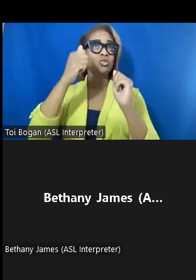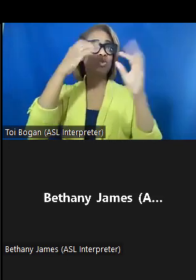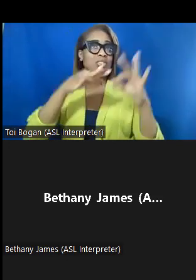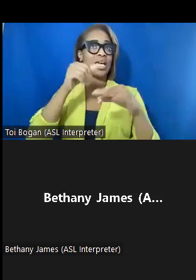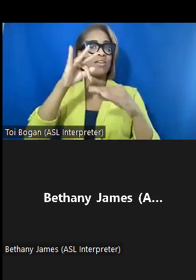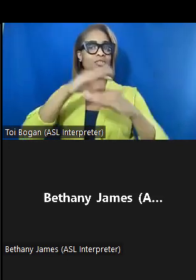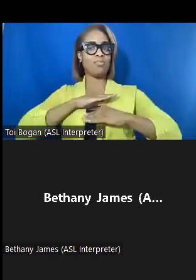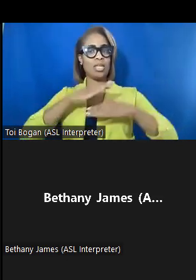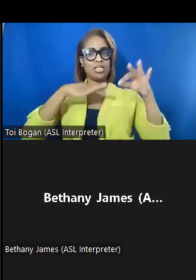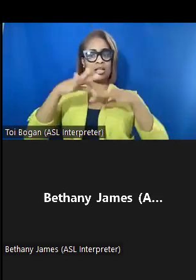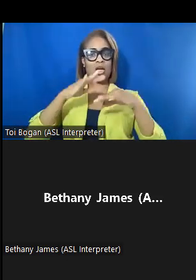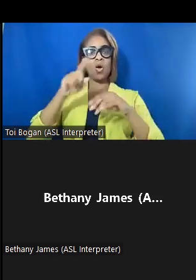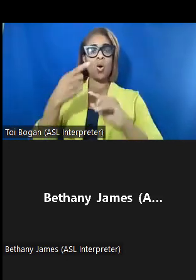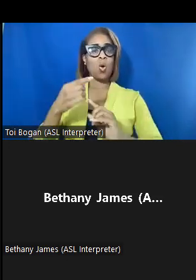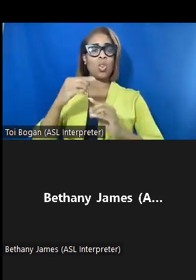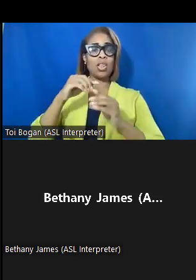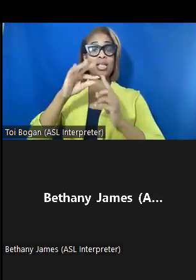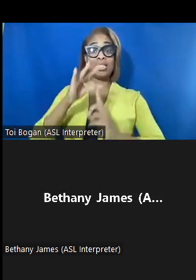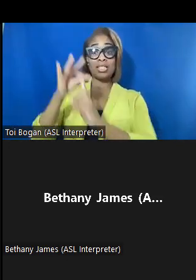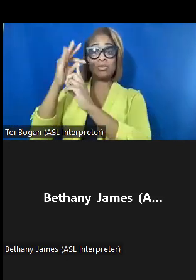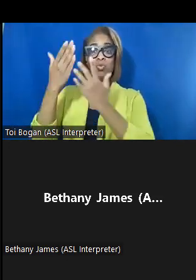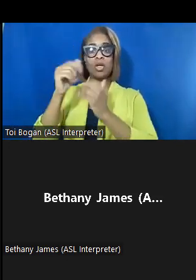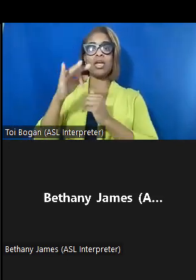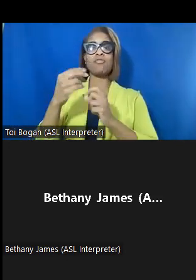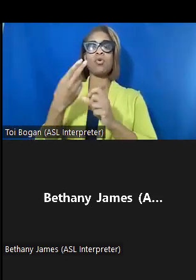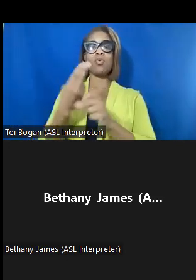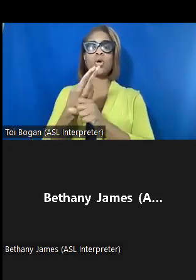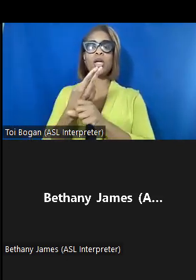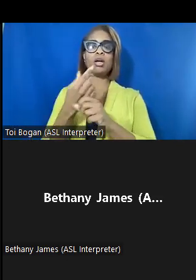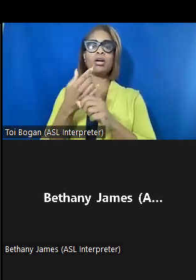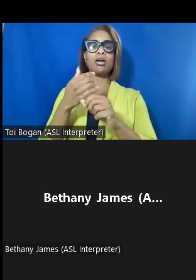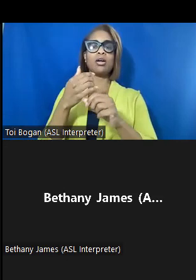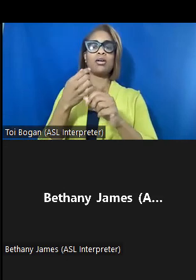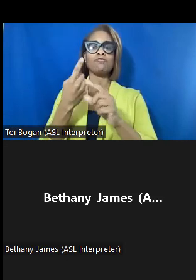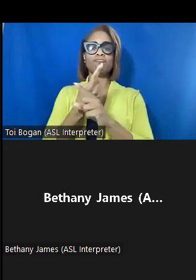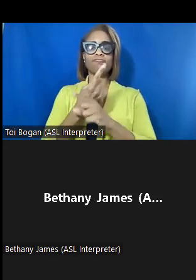The only exception is if you wore ordinary contacts or contacts or glasses.